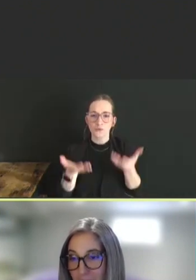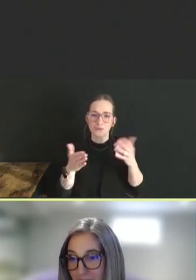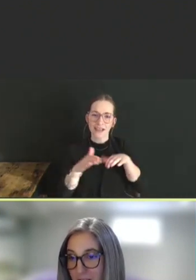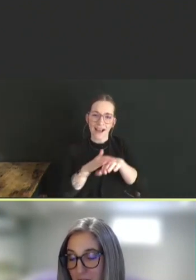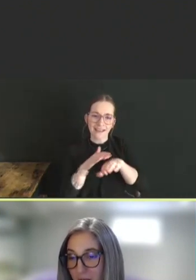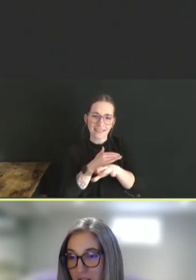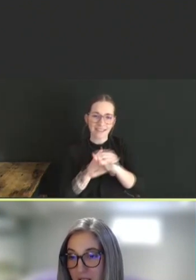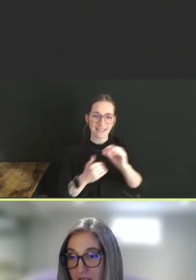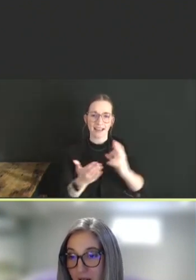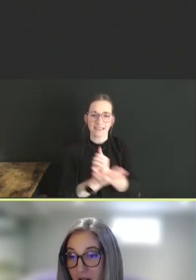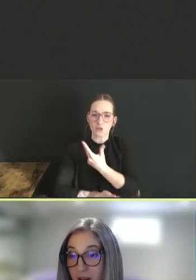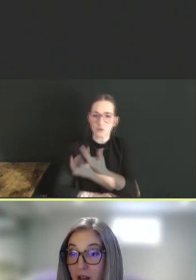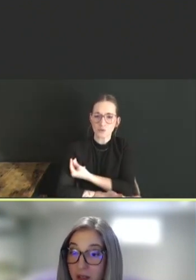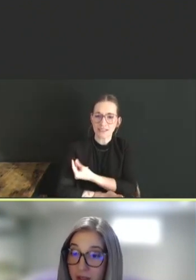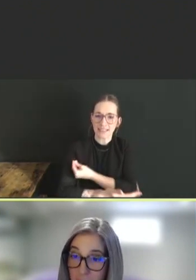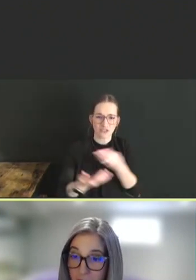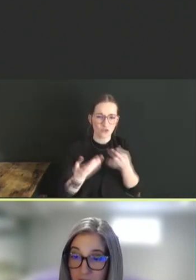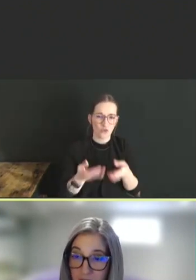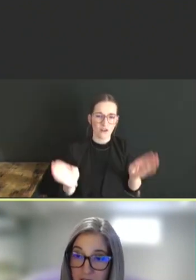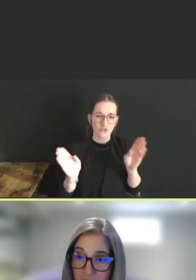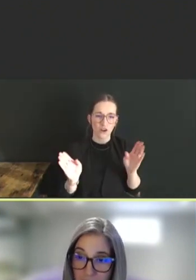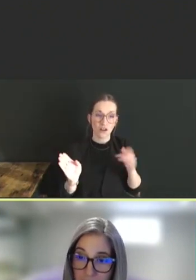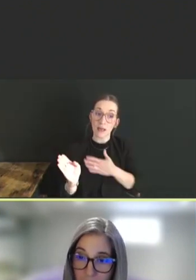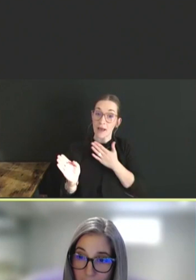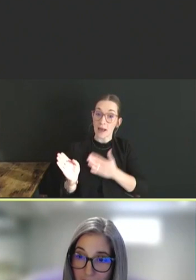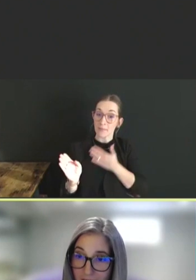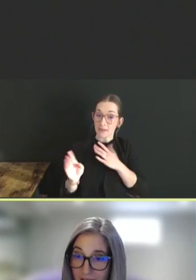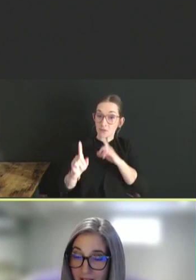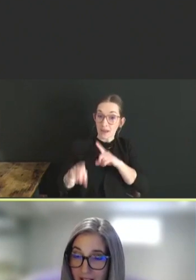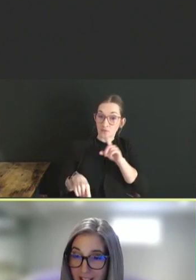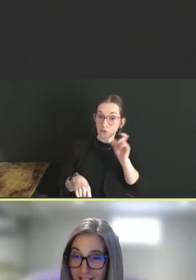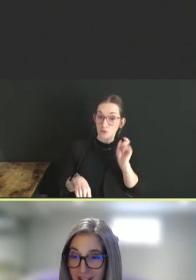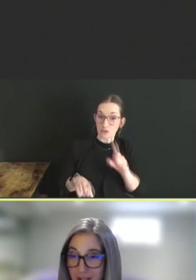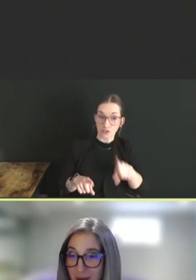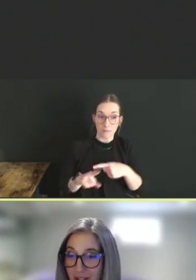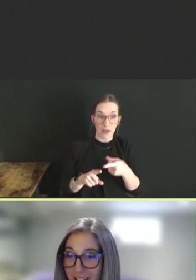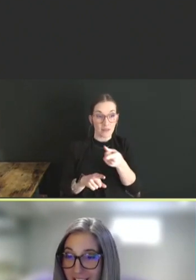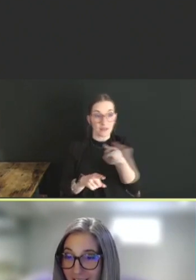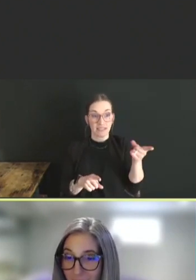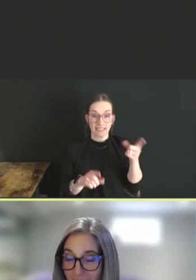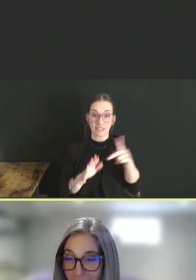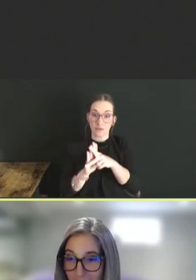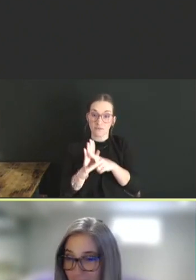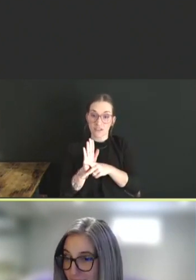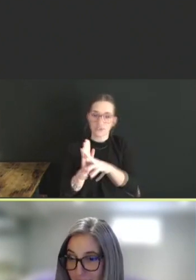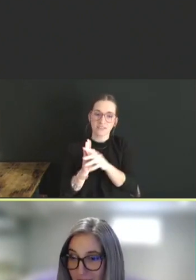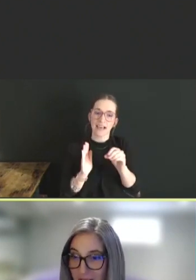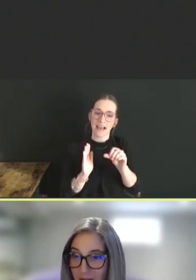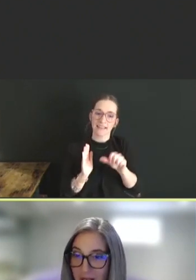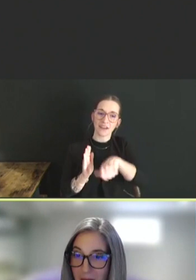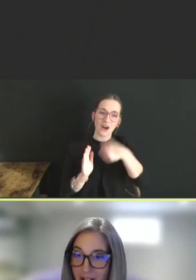And I'm happy to answer questions on these provisions and the other work that AVAC is doing right now during the Q&A period.